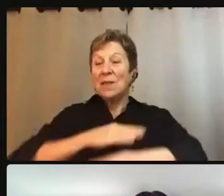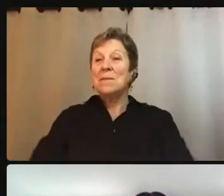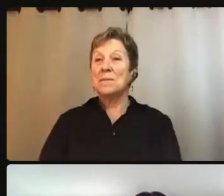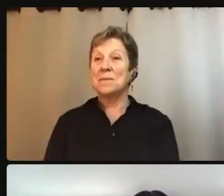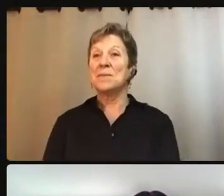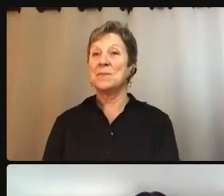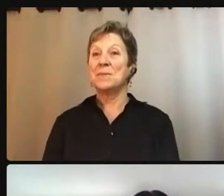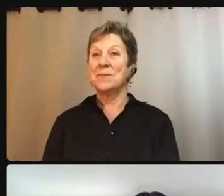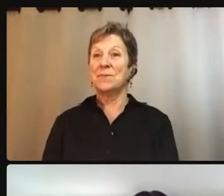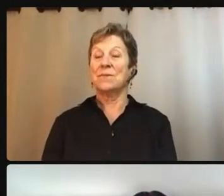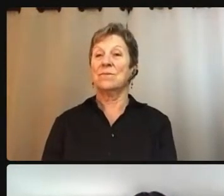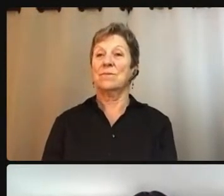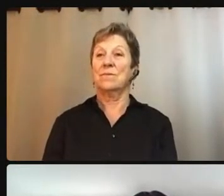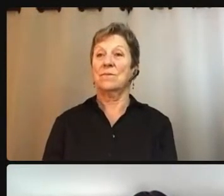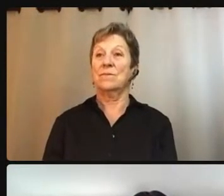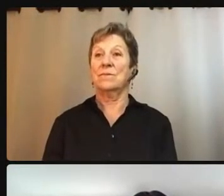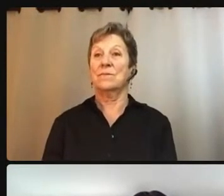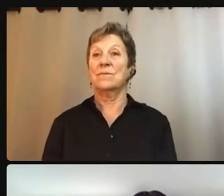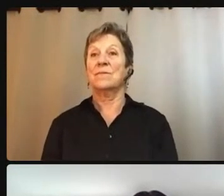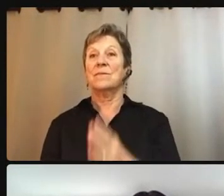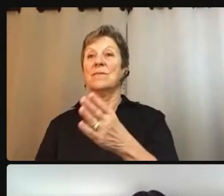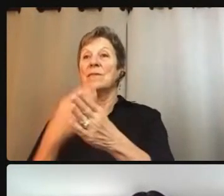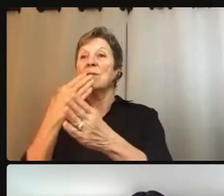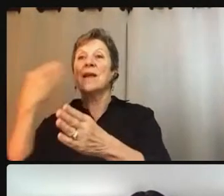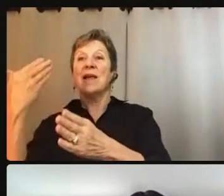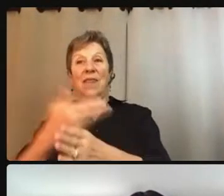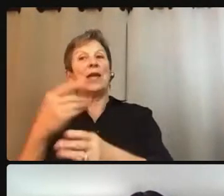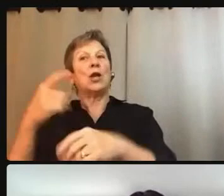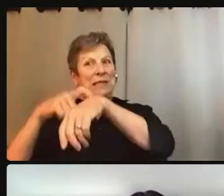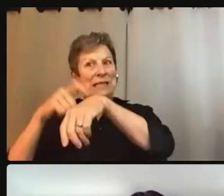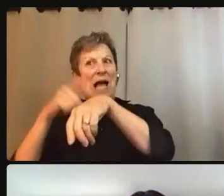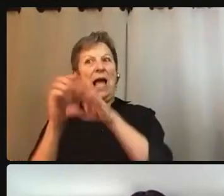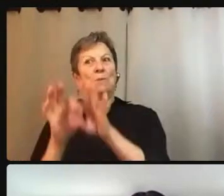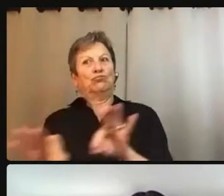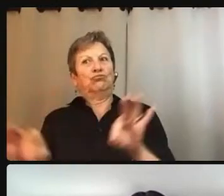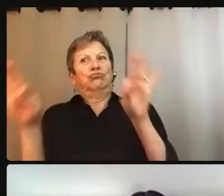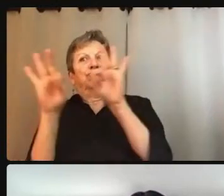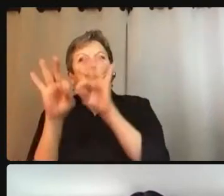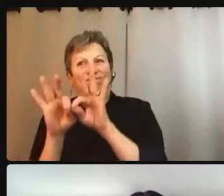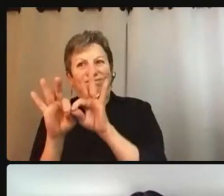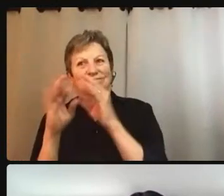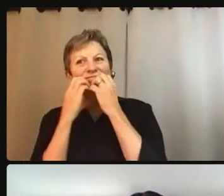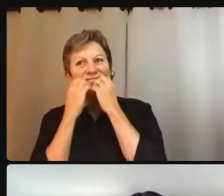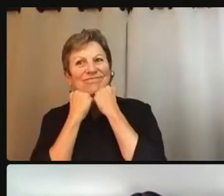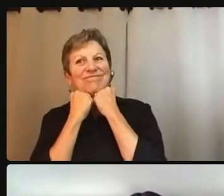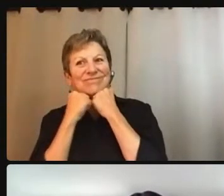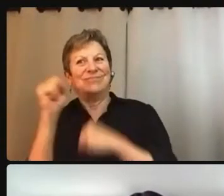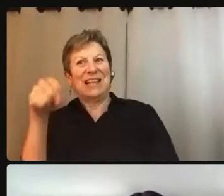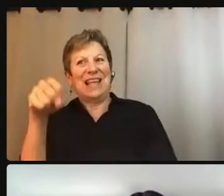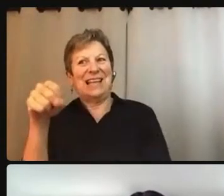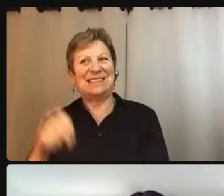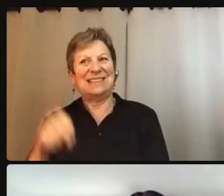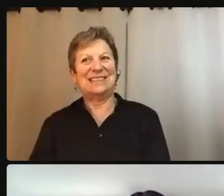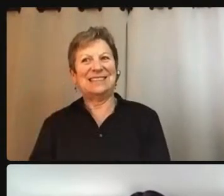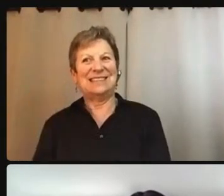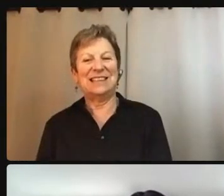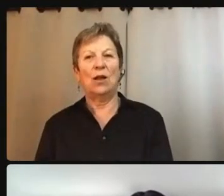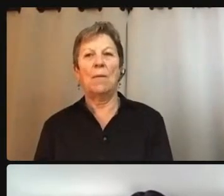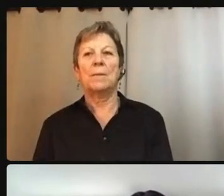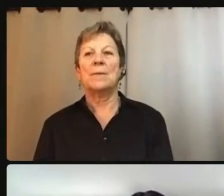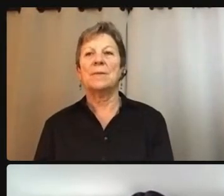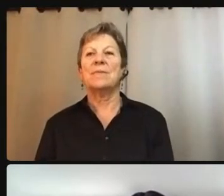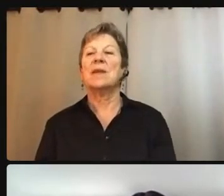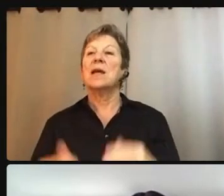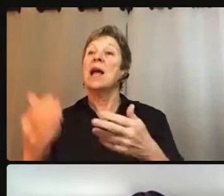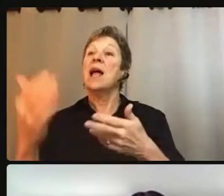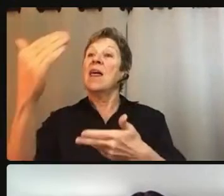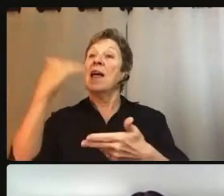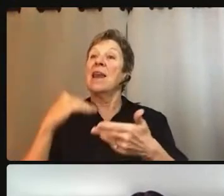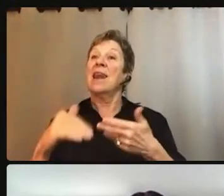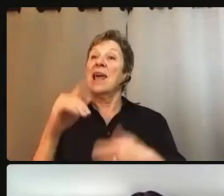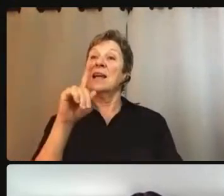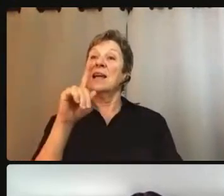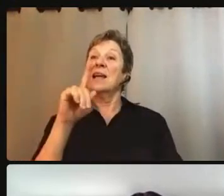BRING TO THE TABLE.